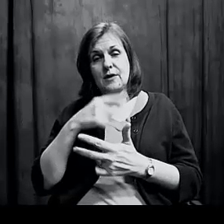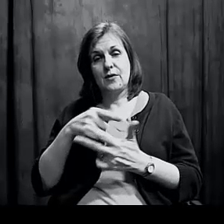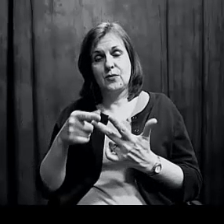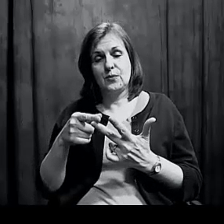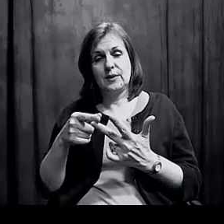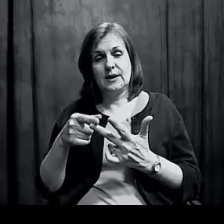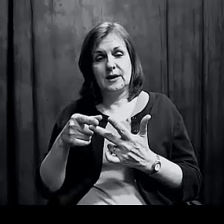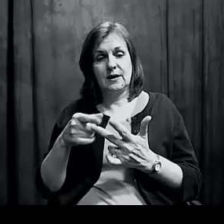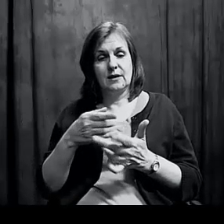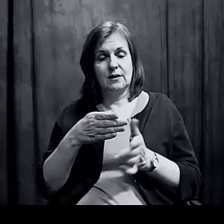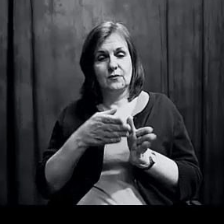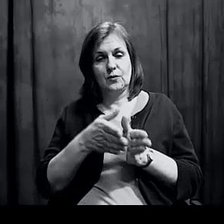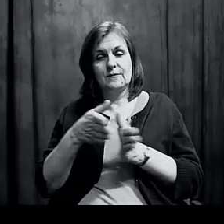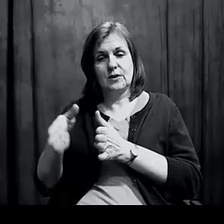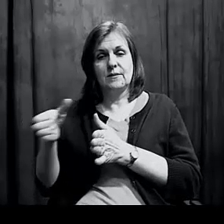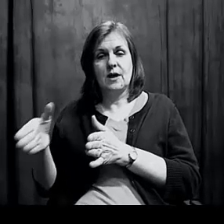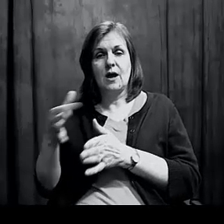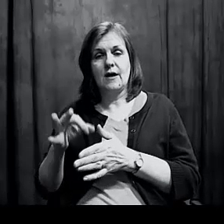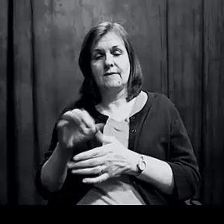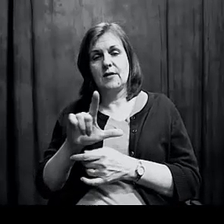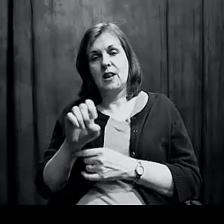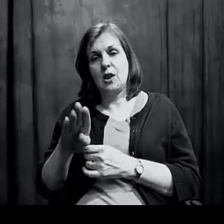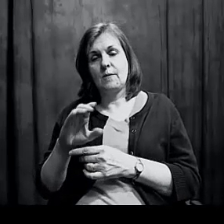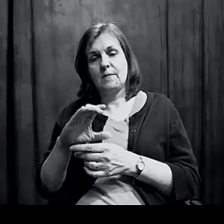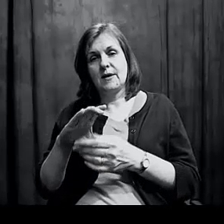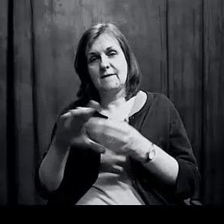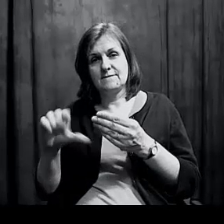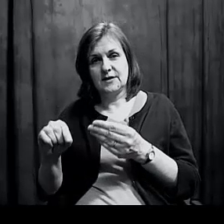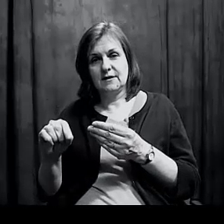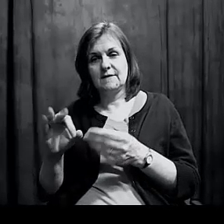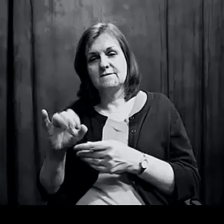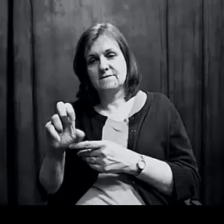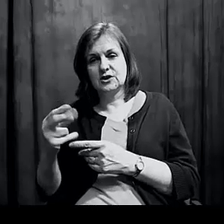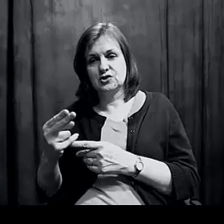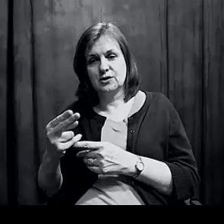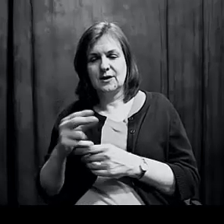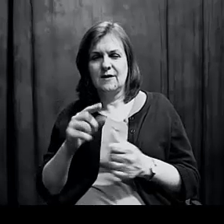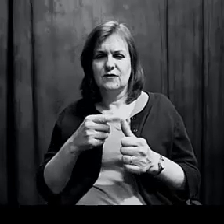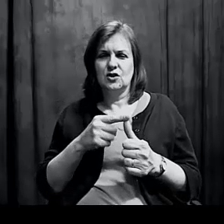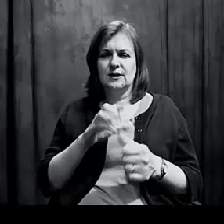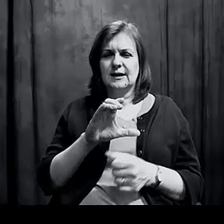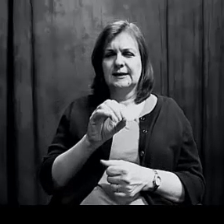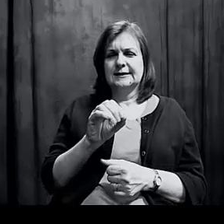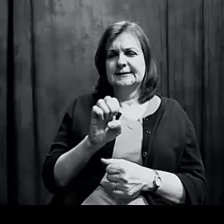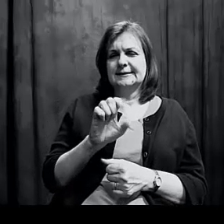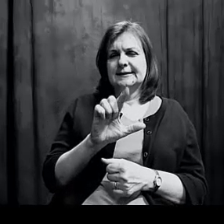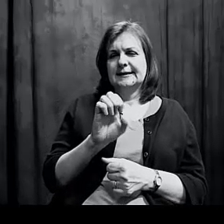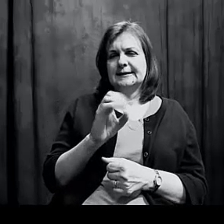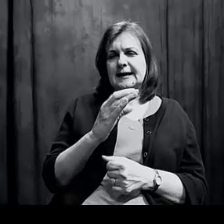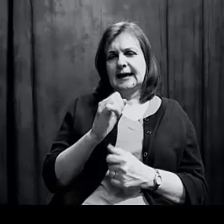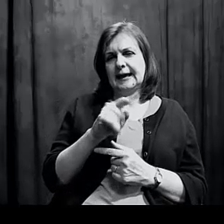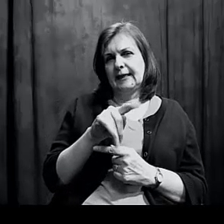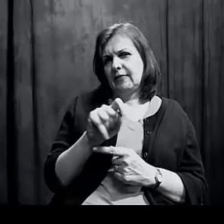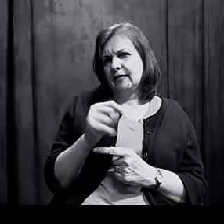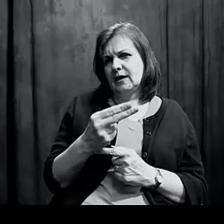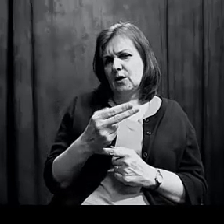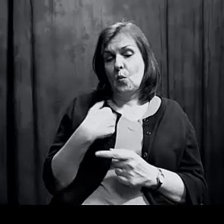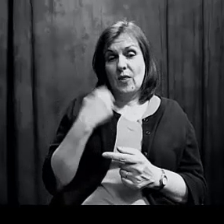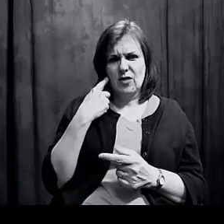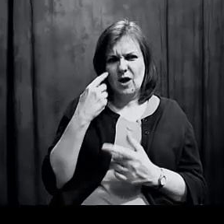today there are three lineages a live of the lobe-finned fish -- the Coelacanths that we actually thought were extinct for a long time